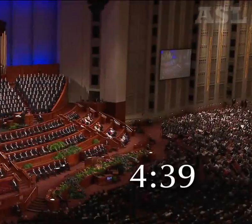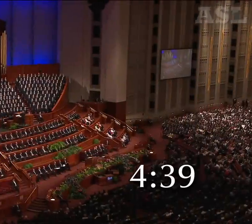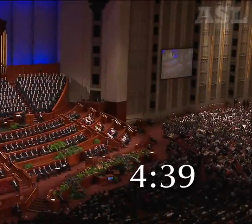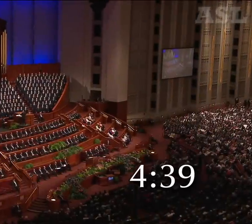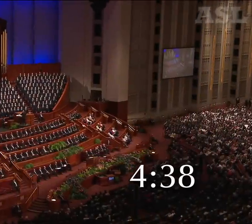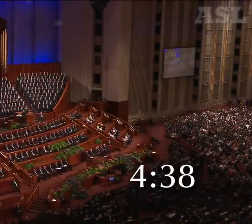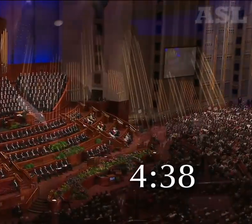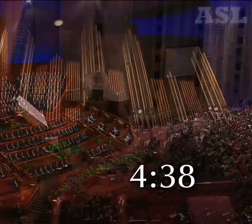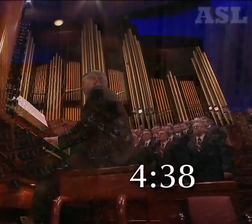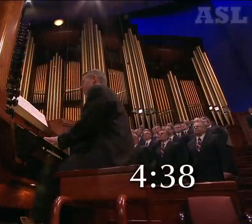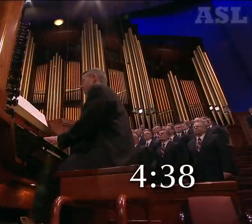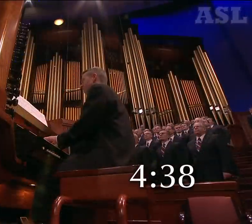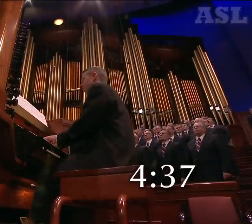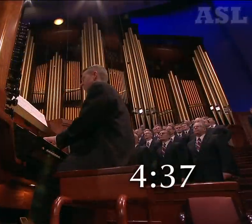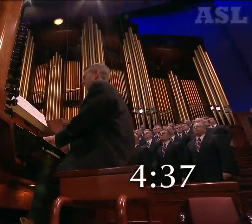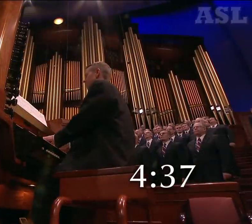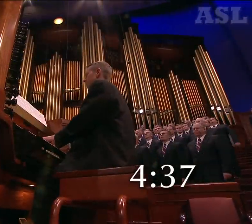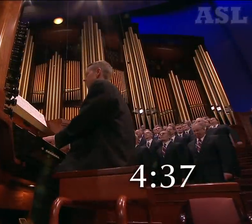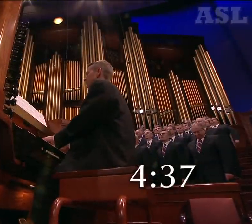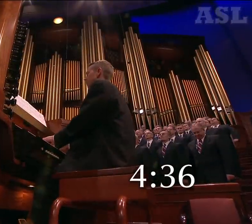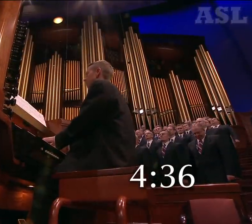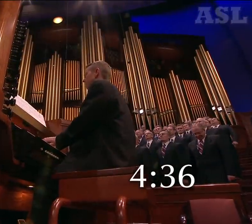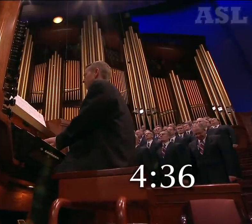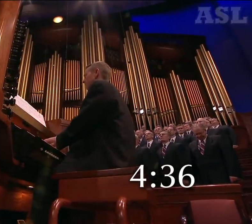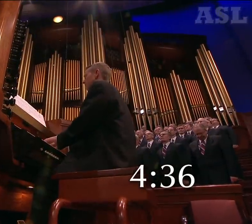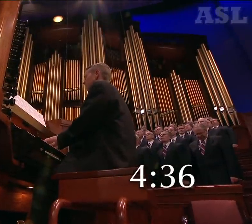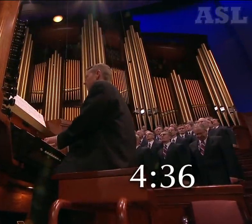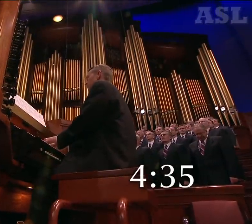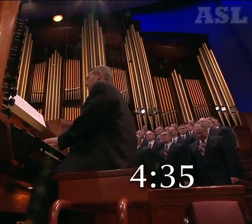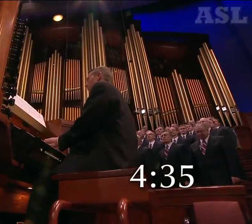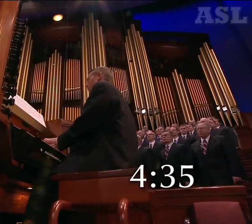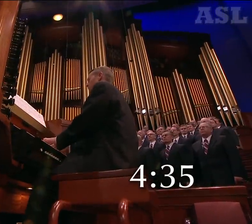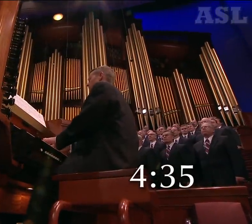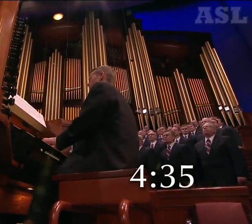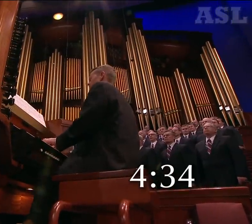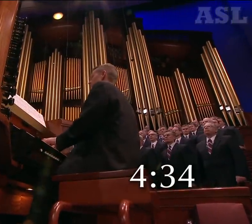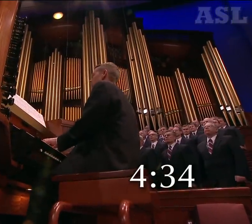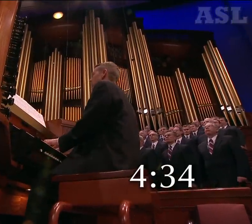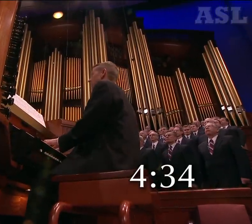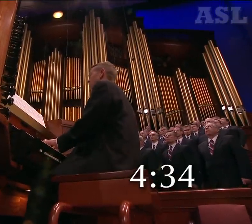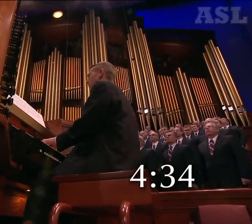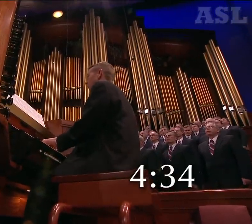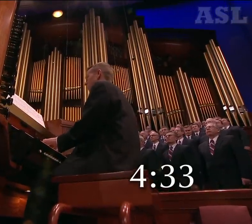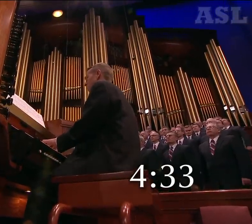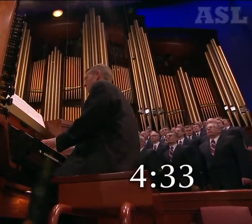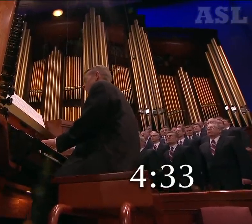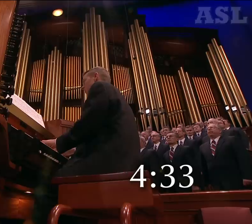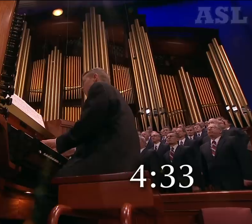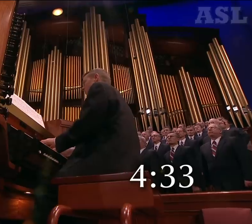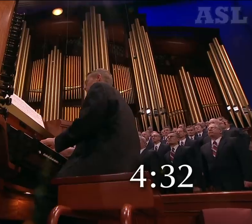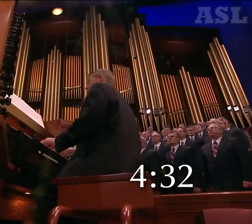THIS IS THE ENGLISH CLOSED CAPTION CHANNEL OF THE CHURCH OF JESUS CHRIST OF LATTER-DAY SAINTS.